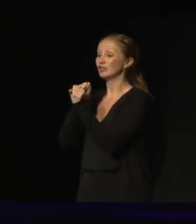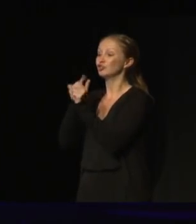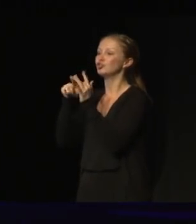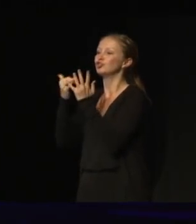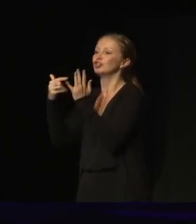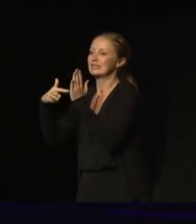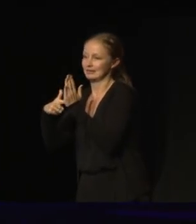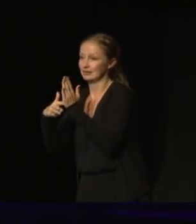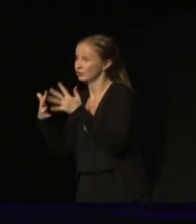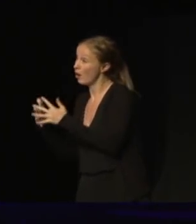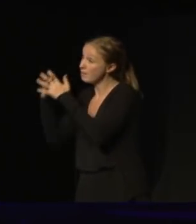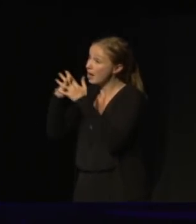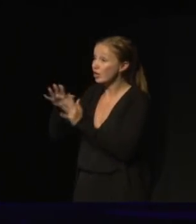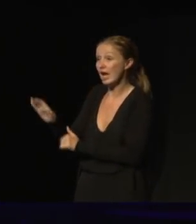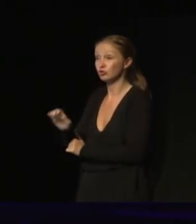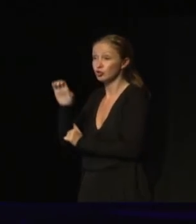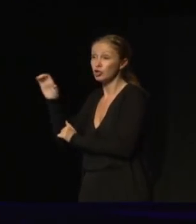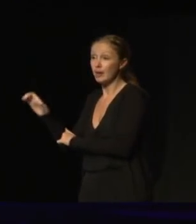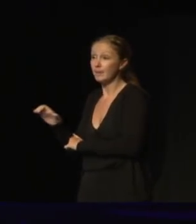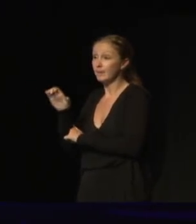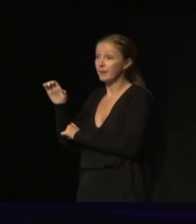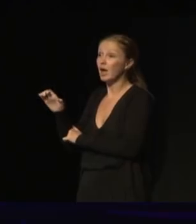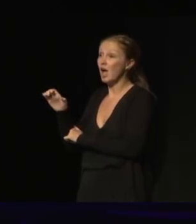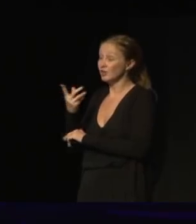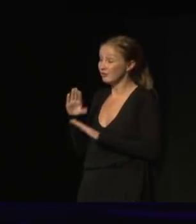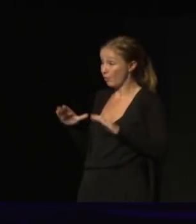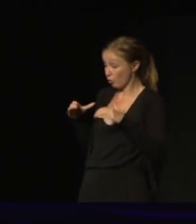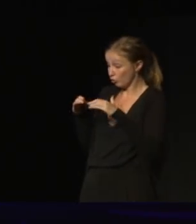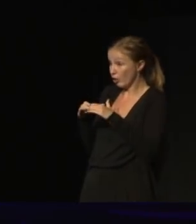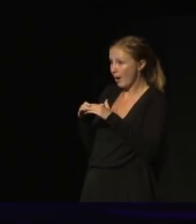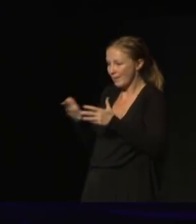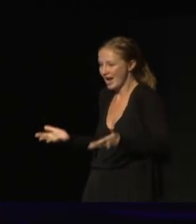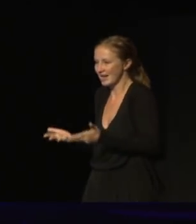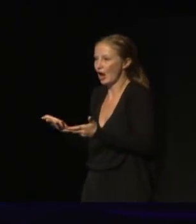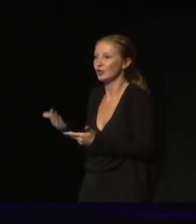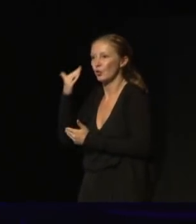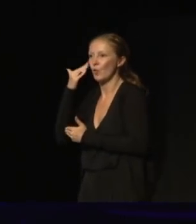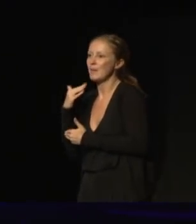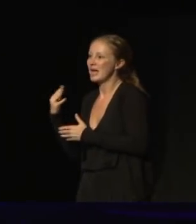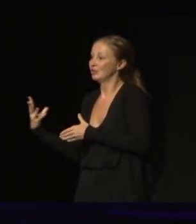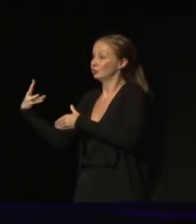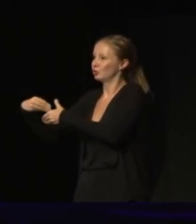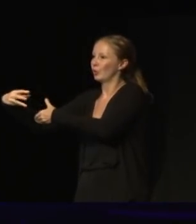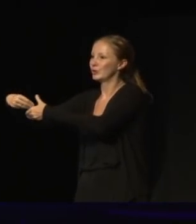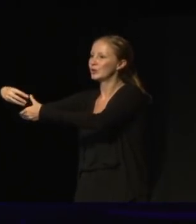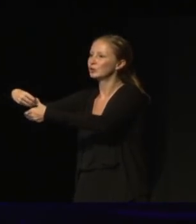the fact of the suffragettes kind of transforms and galvanises the suffrage movement. Money pours in. Newspapers cover the story.